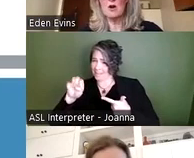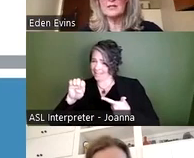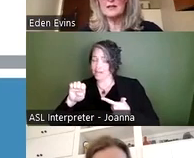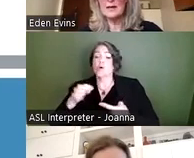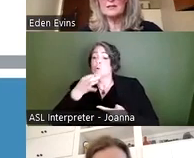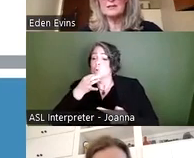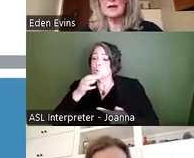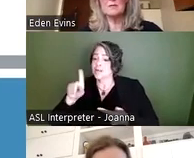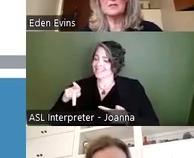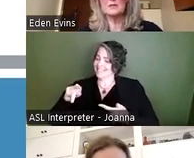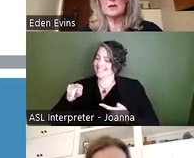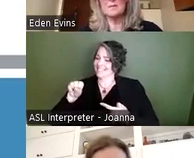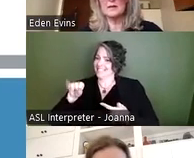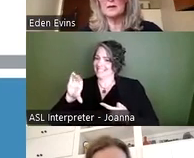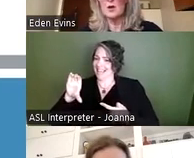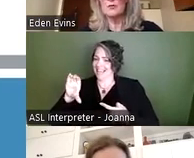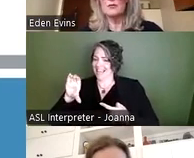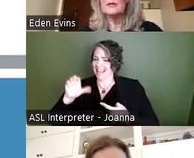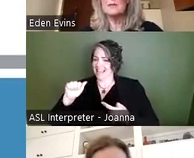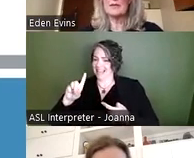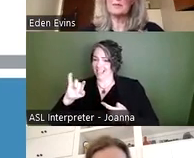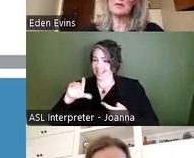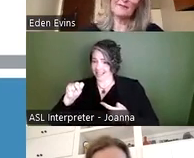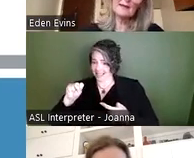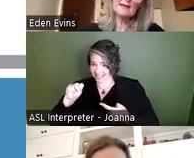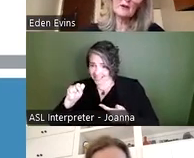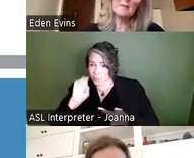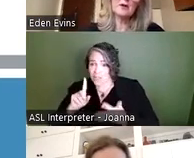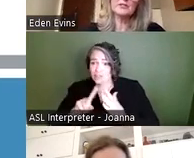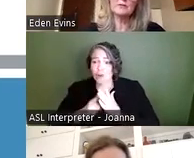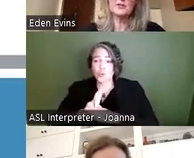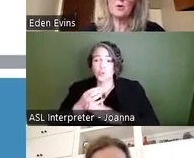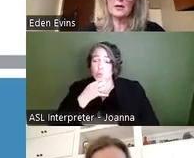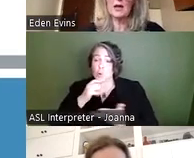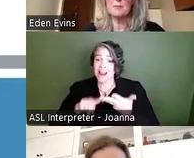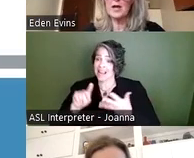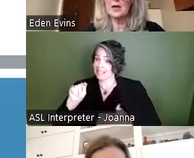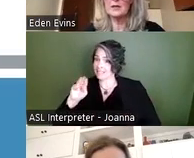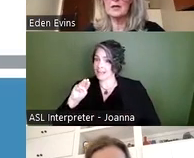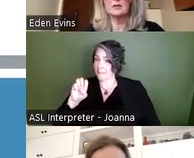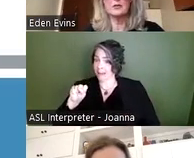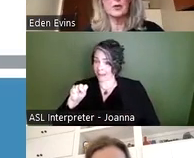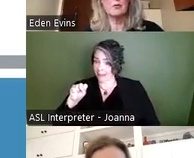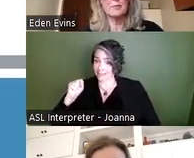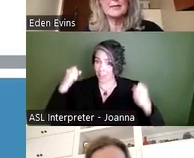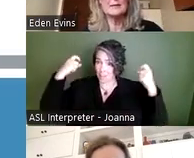rTMS, which has been really, I think perfected here in Boston with Joan Camprodon, with repeated